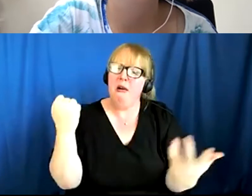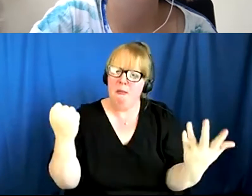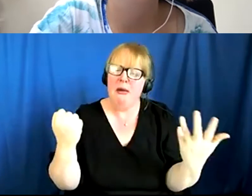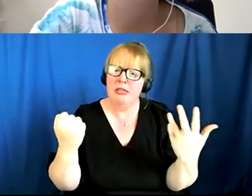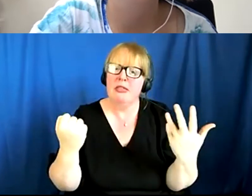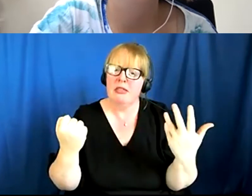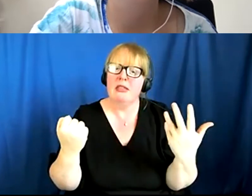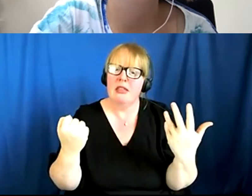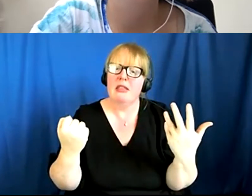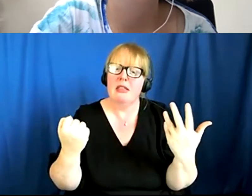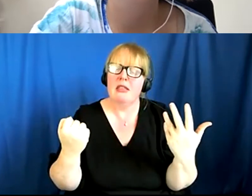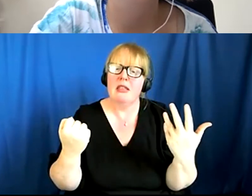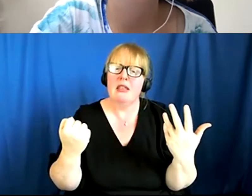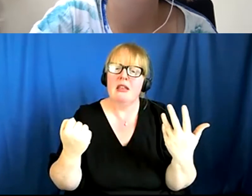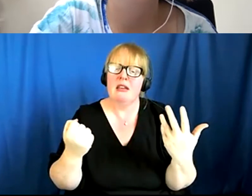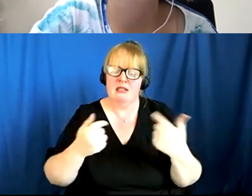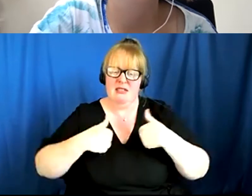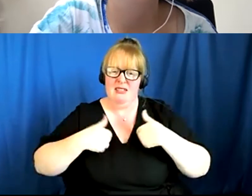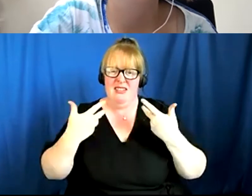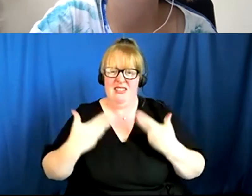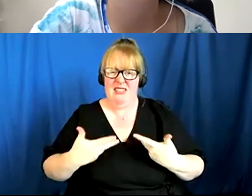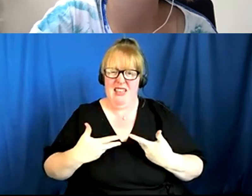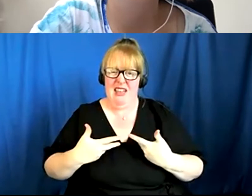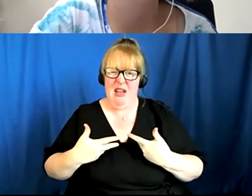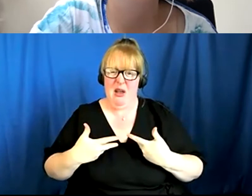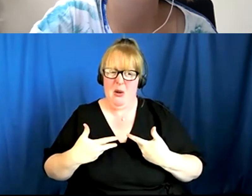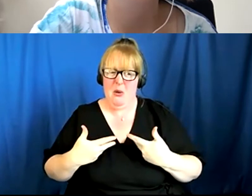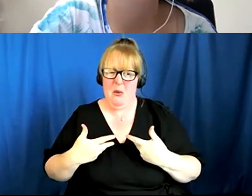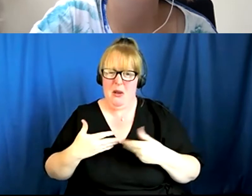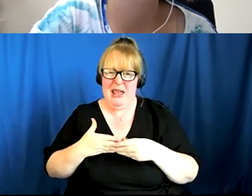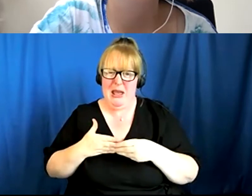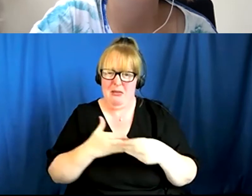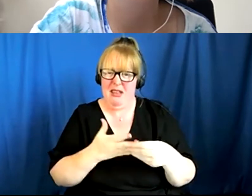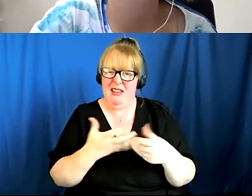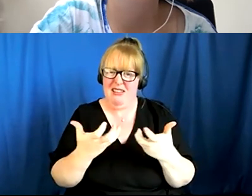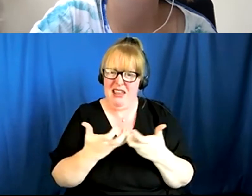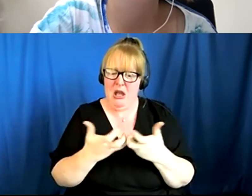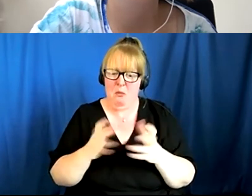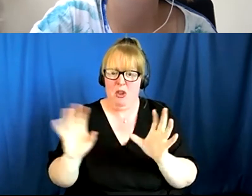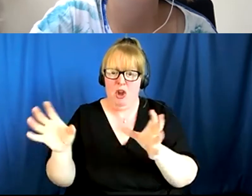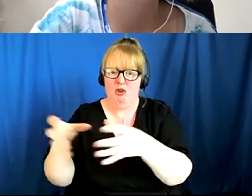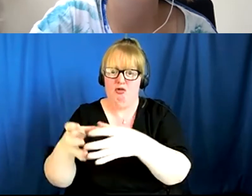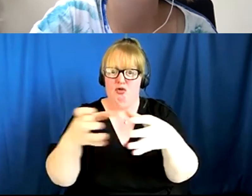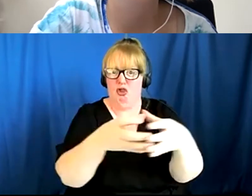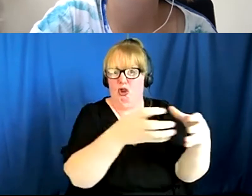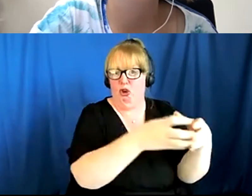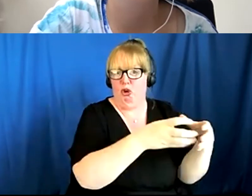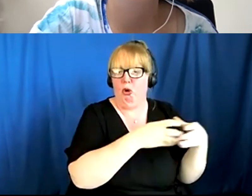kind of like led to make works with, with groups in a way often doing what I was finding quite